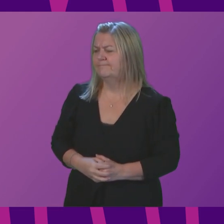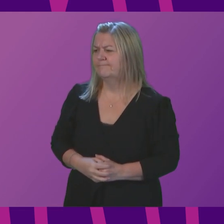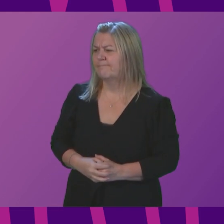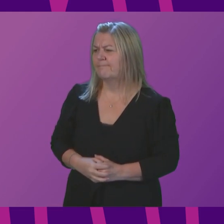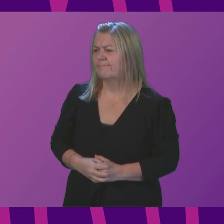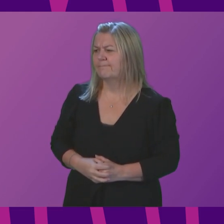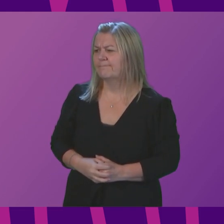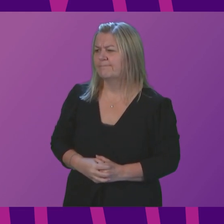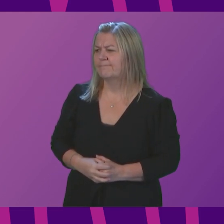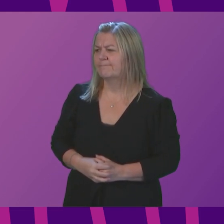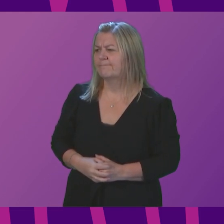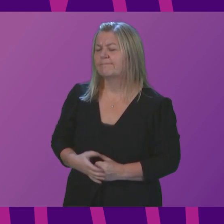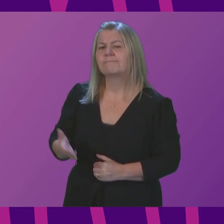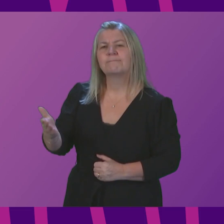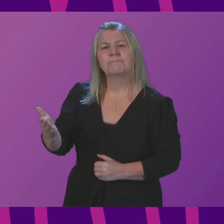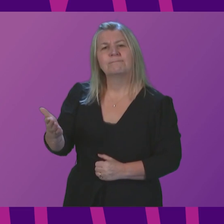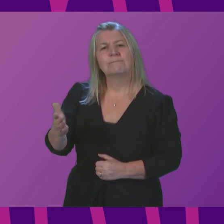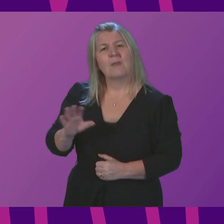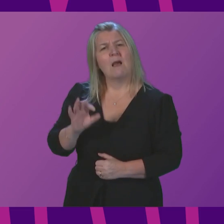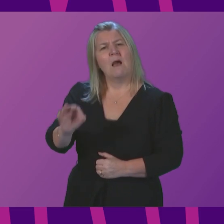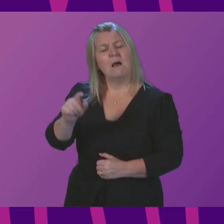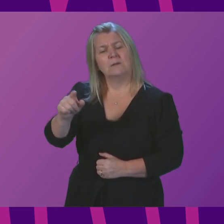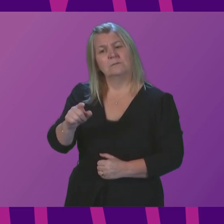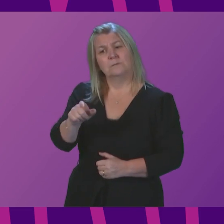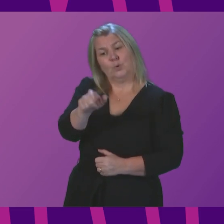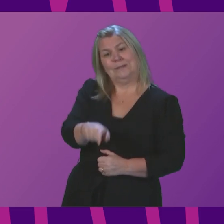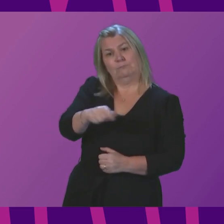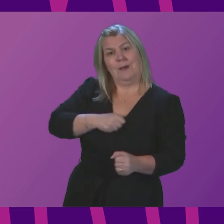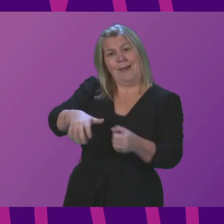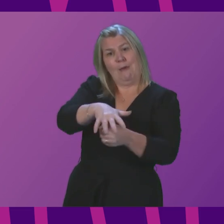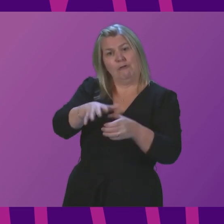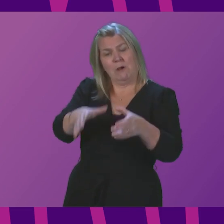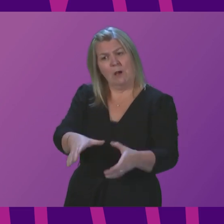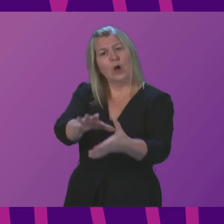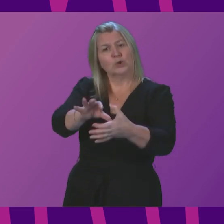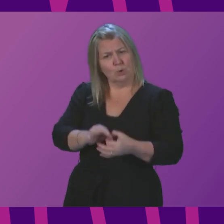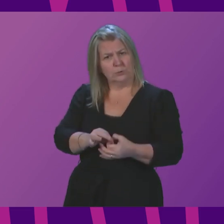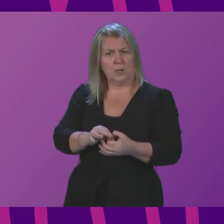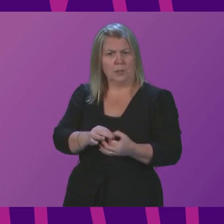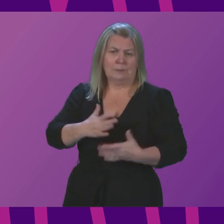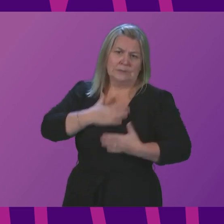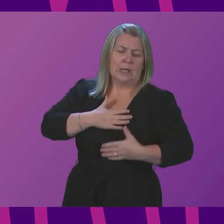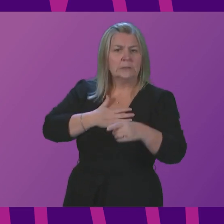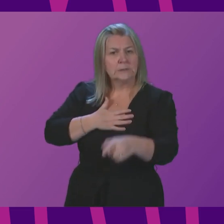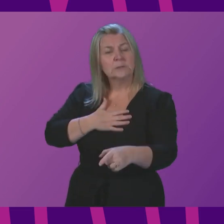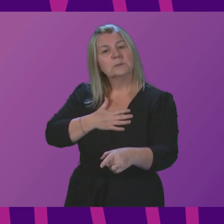A constituent in my region has contacted me in distress, as her 16-year-old vaccinated